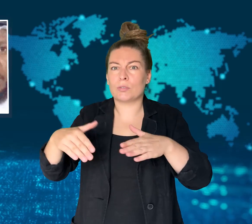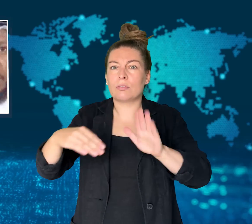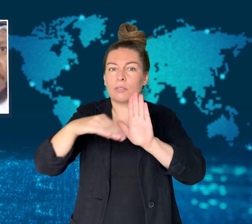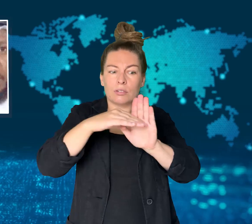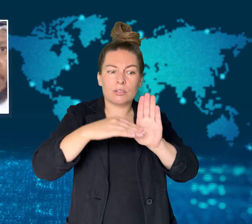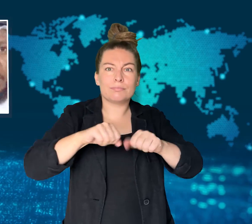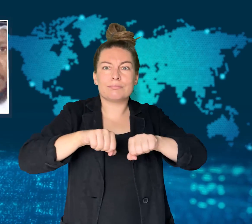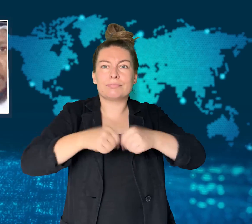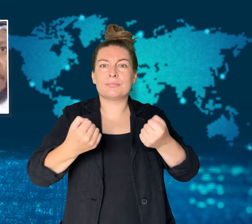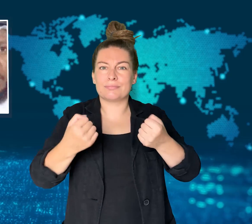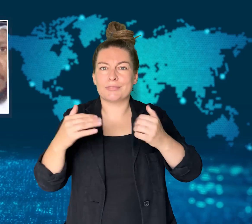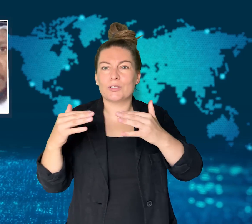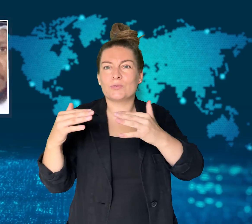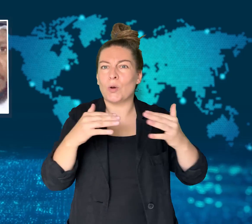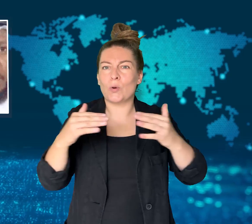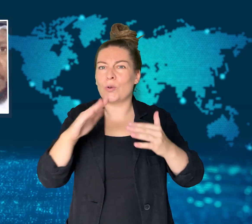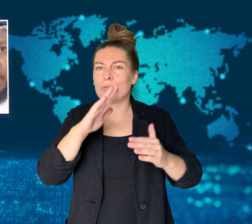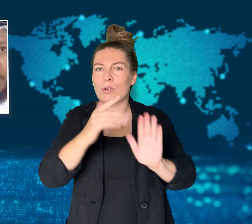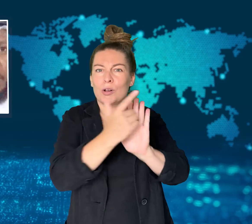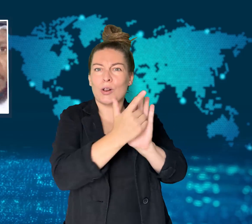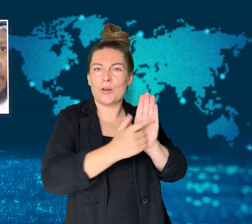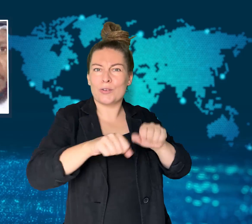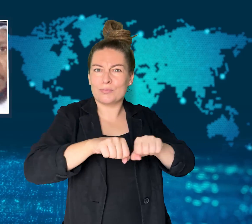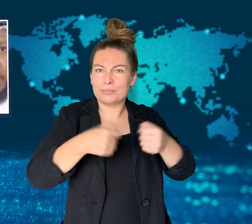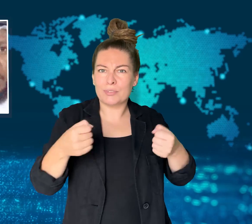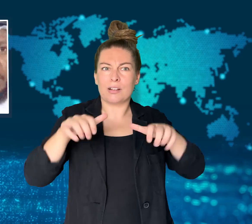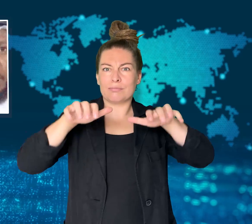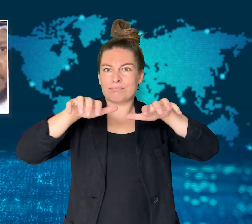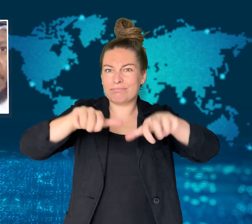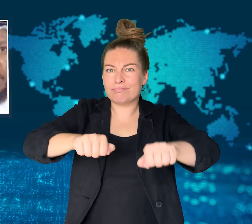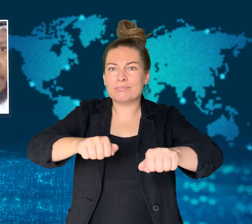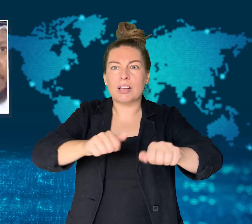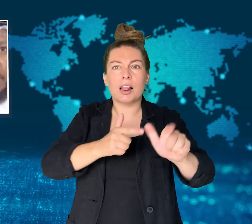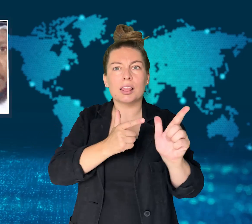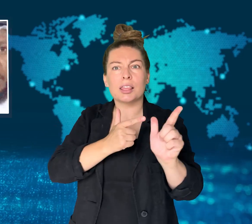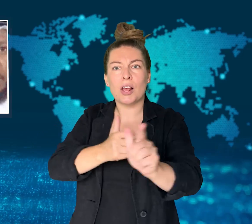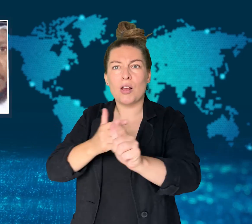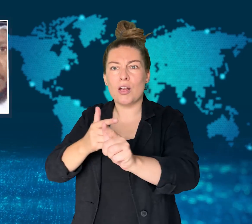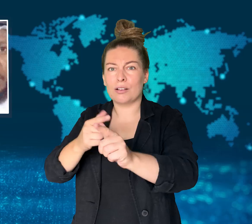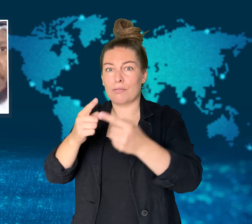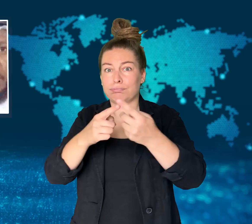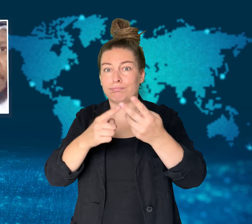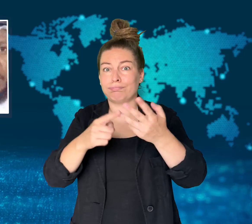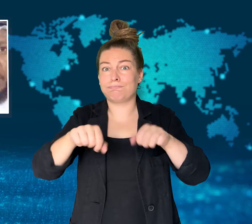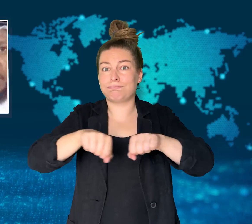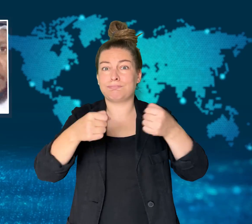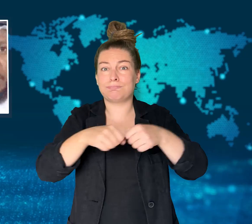He and his accomplices were charged with attacking civilians,